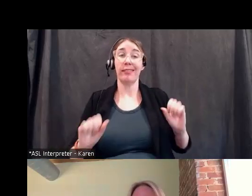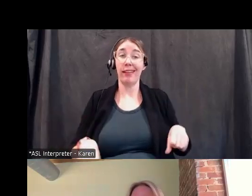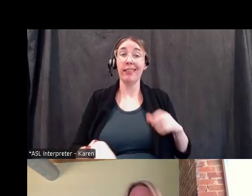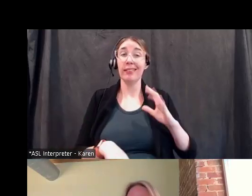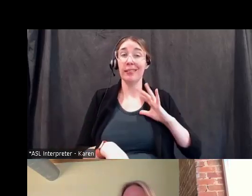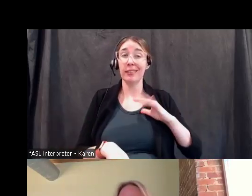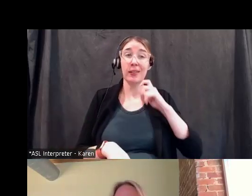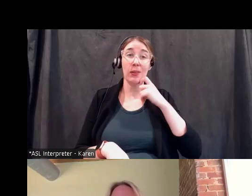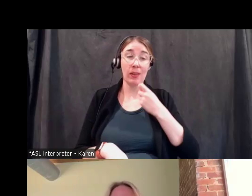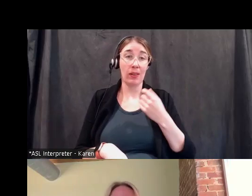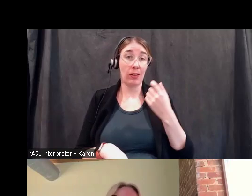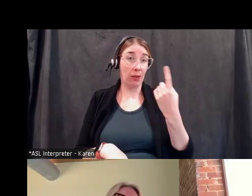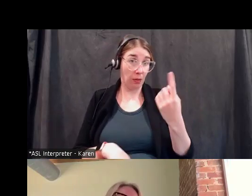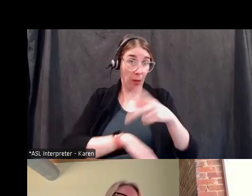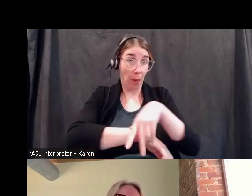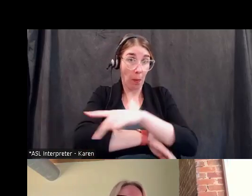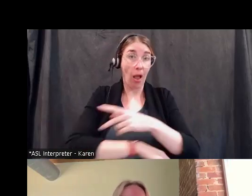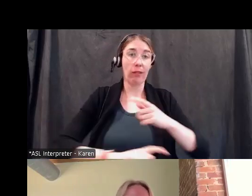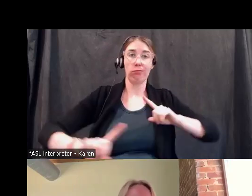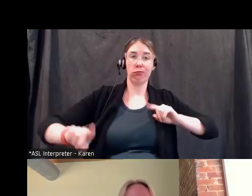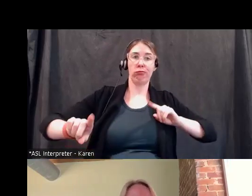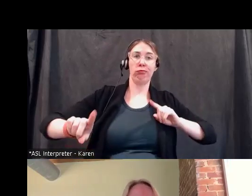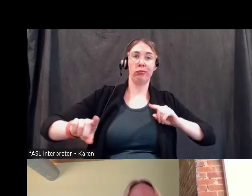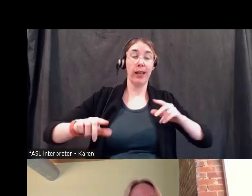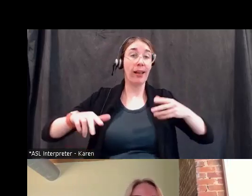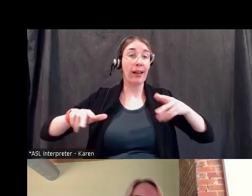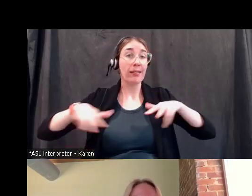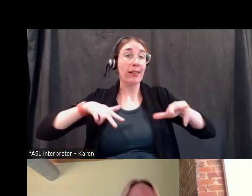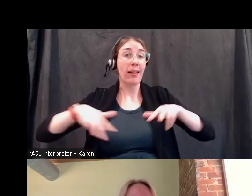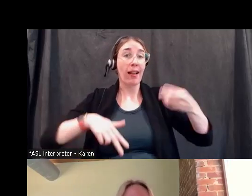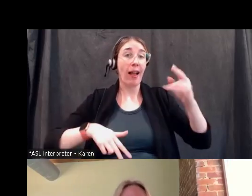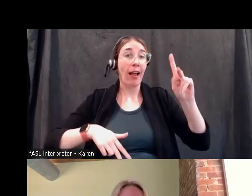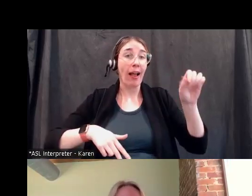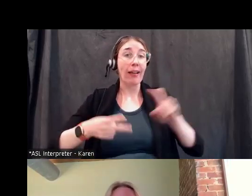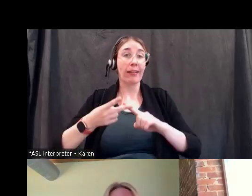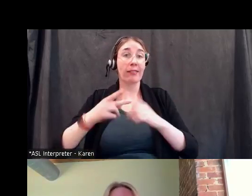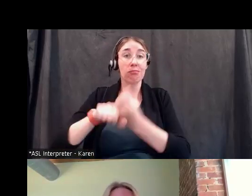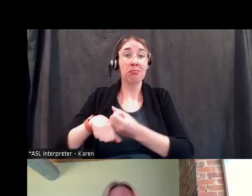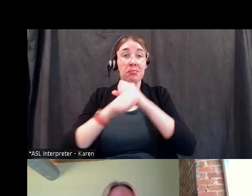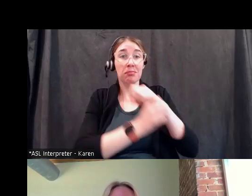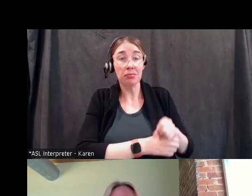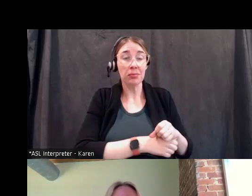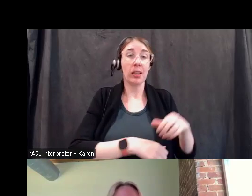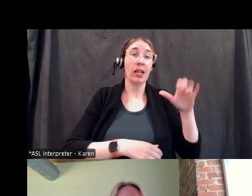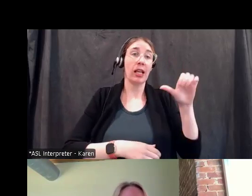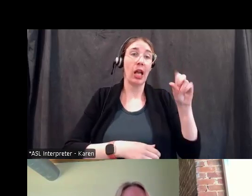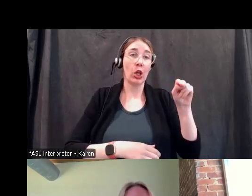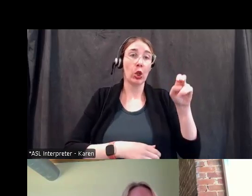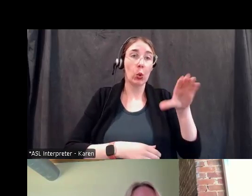often for the ability to hike, kayak and canoe. They do have an all-terrain wheelchair and every